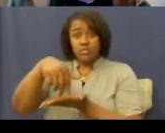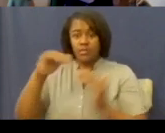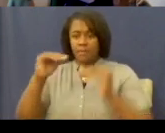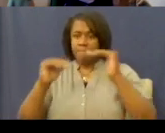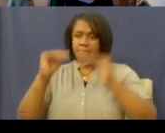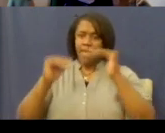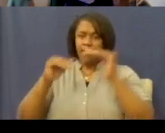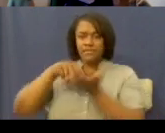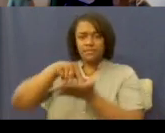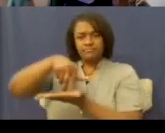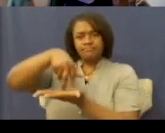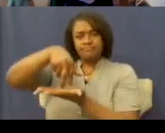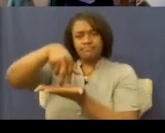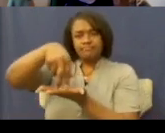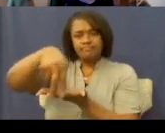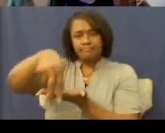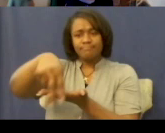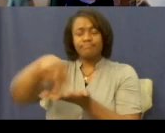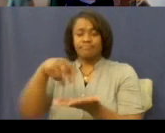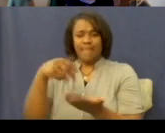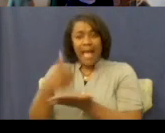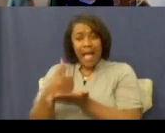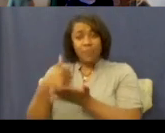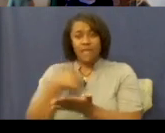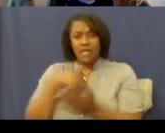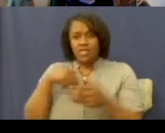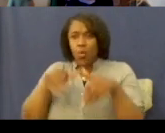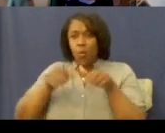and it helps us walk in a straight line,